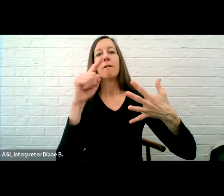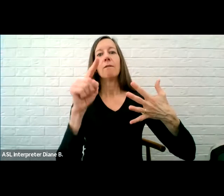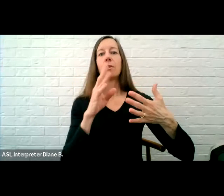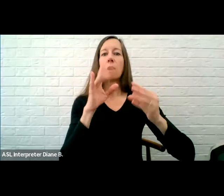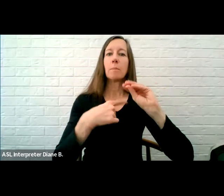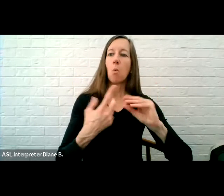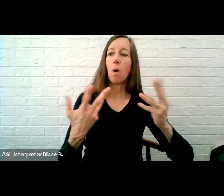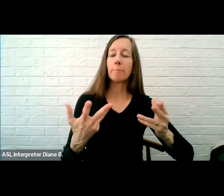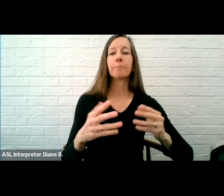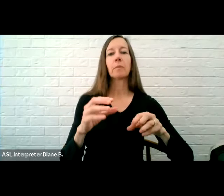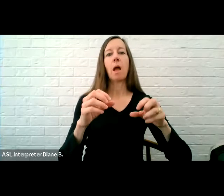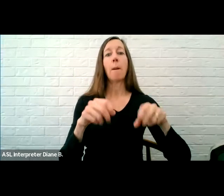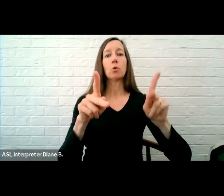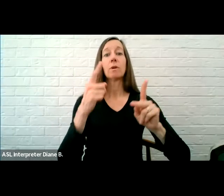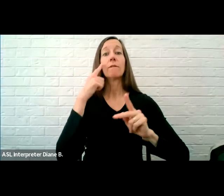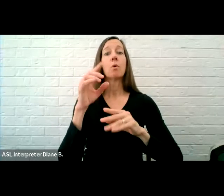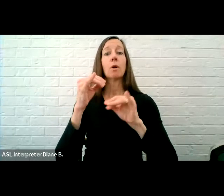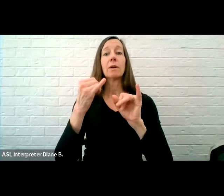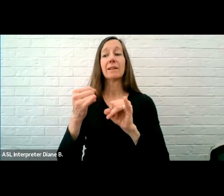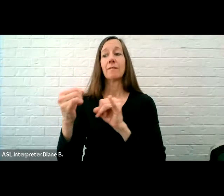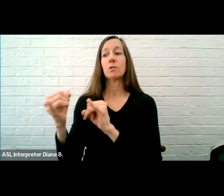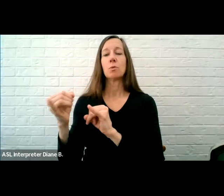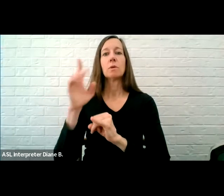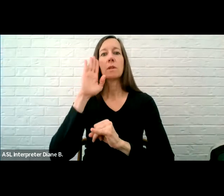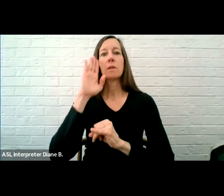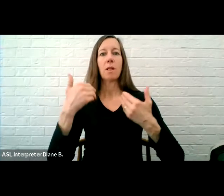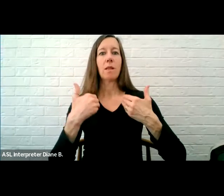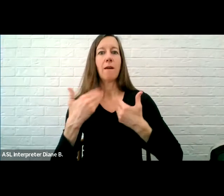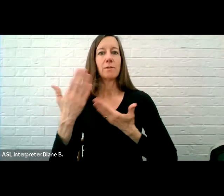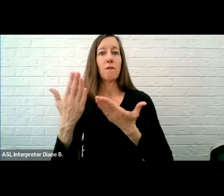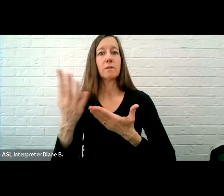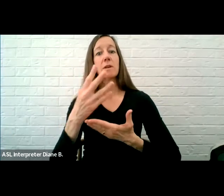receive services and community based settings that afford them all of the civil rights and